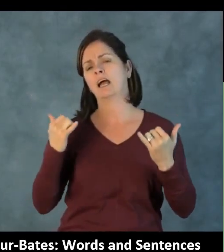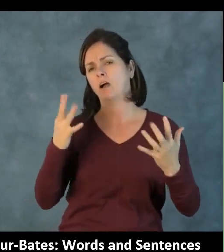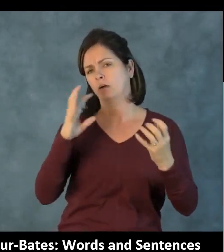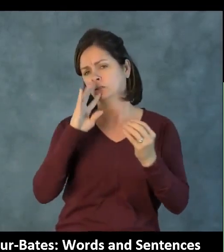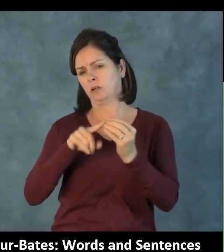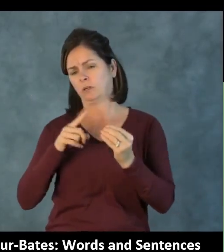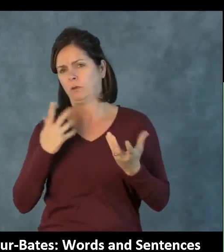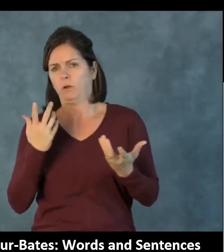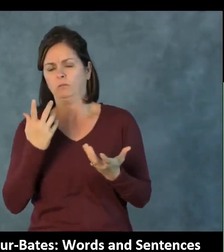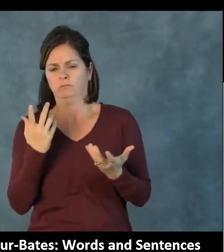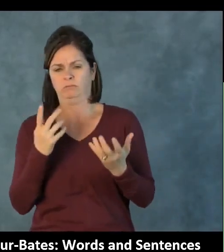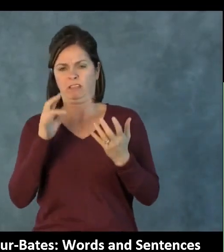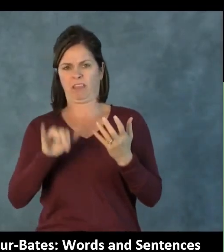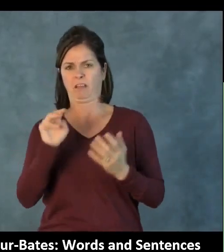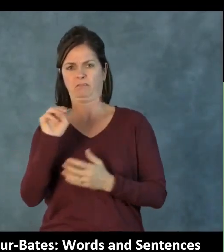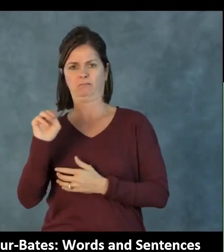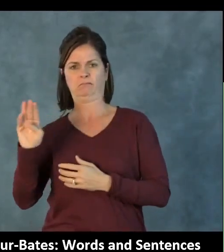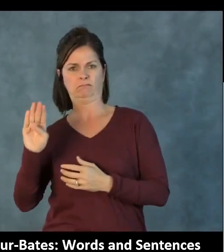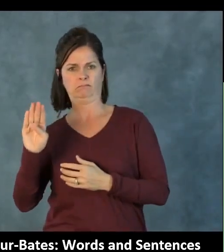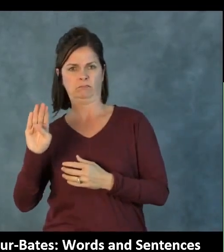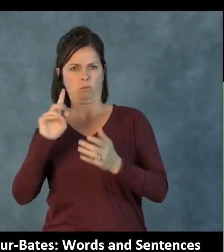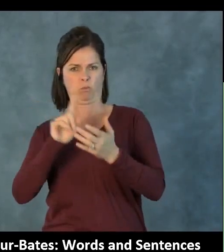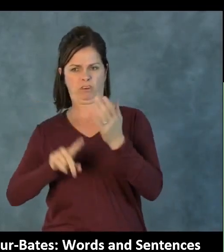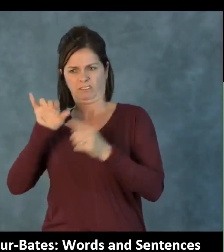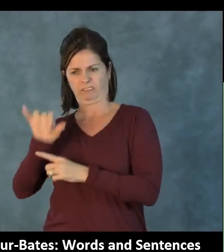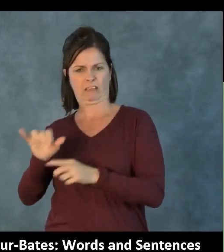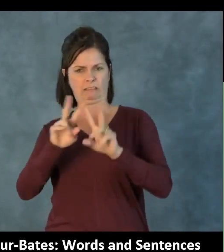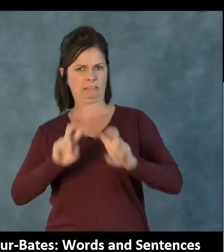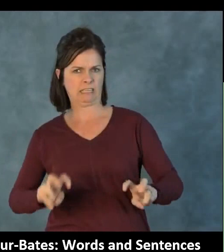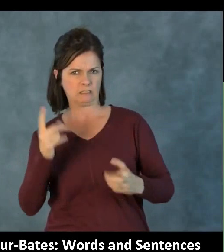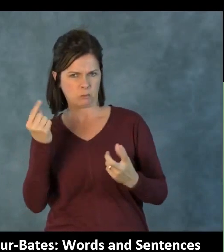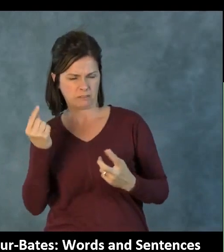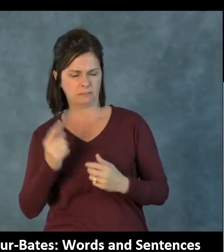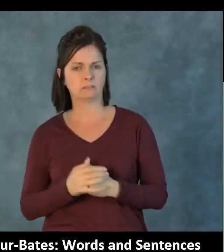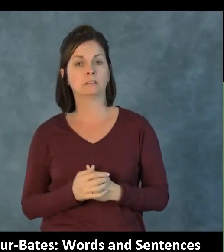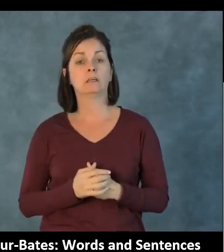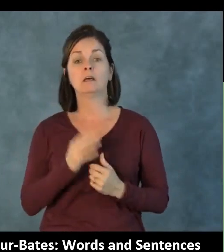by this MacArthur instrument. The primary function of the instrument is